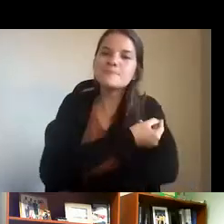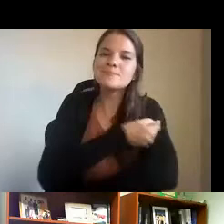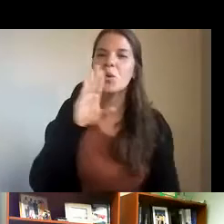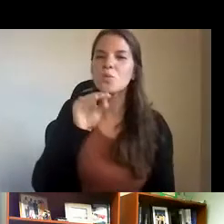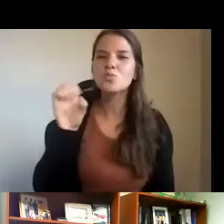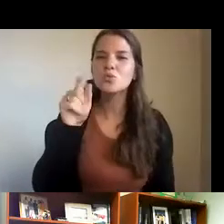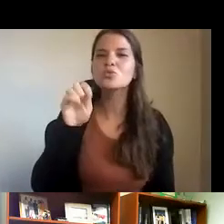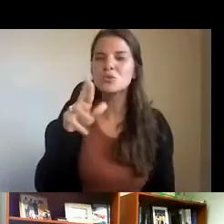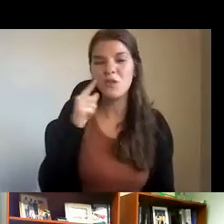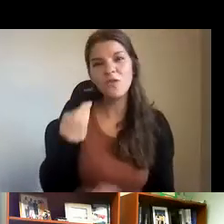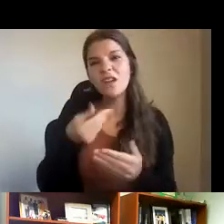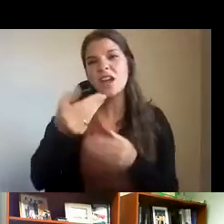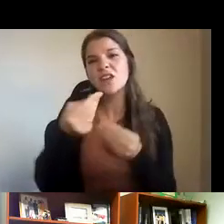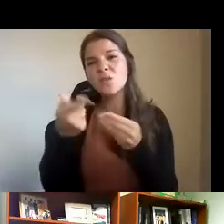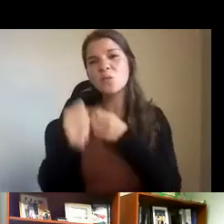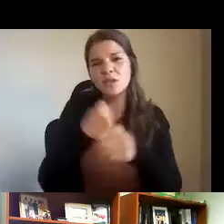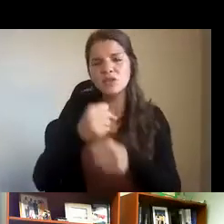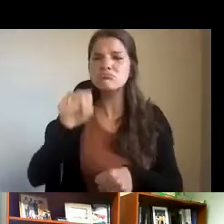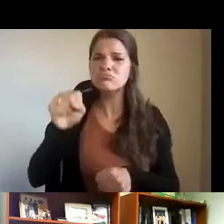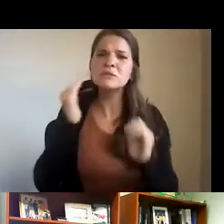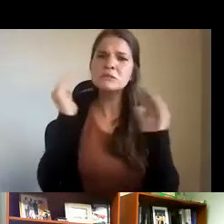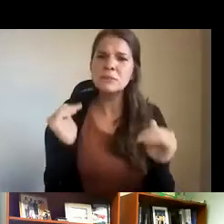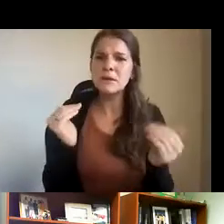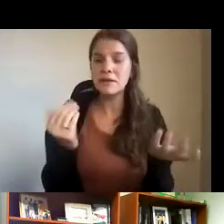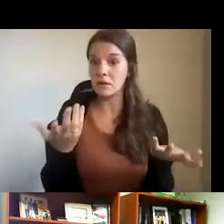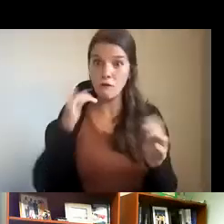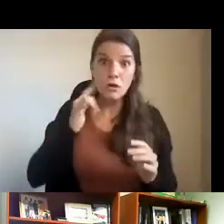for the next few years. We don't know if this is going to be forever, we don't know if this is going